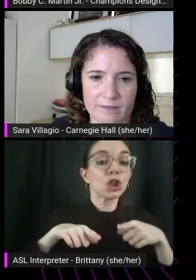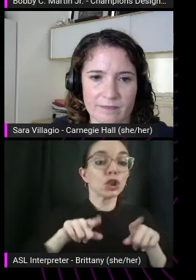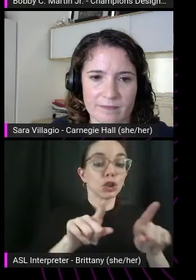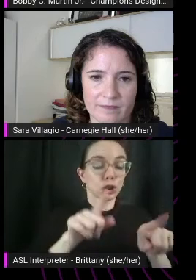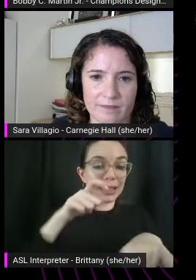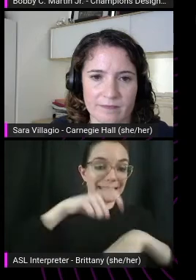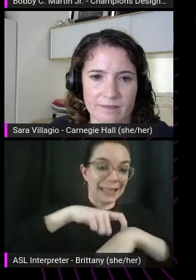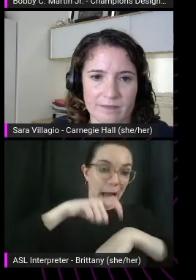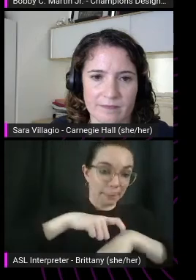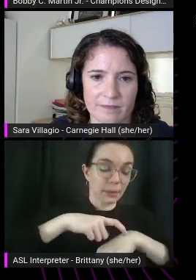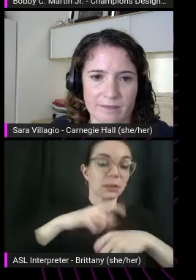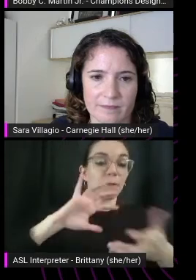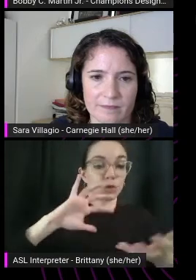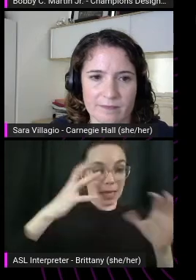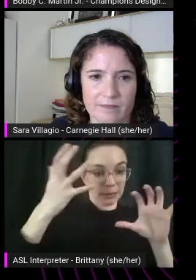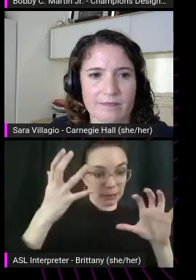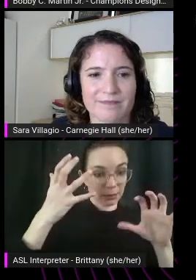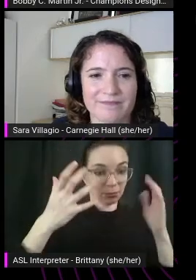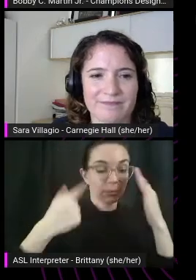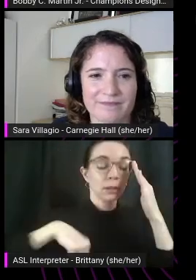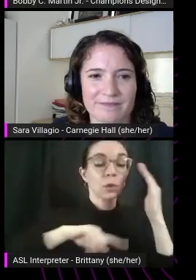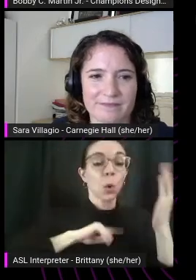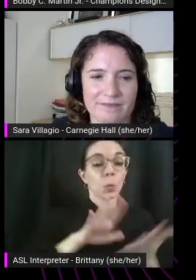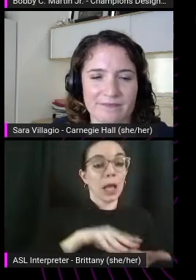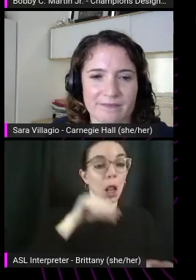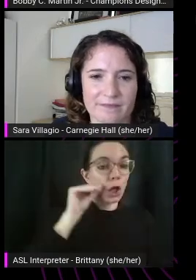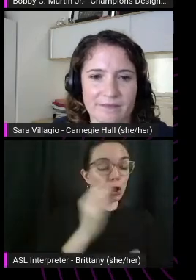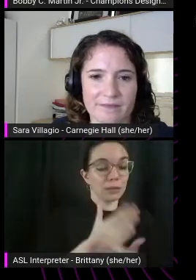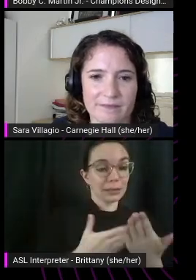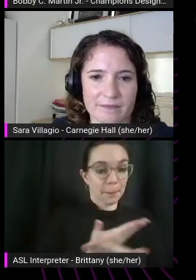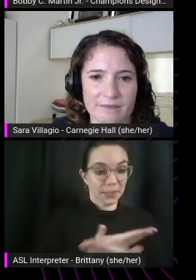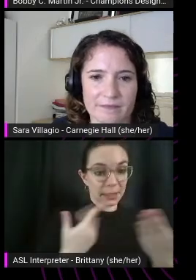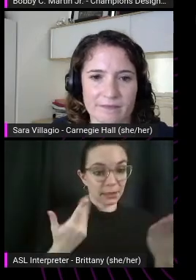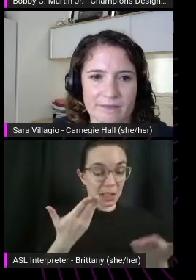And so we learned some things you might recognize or now kind of going through it.